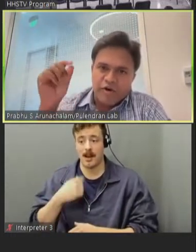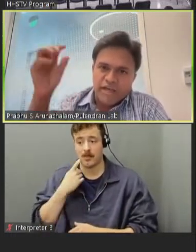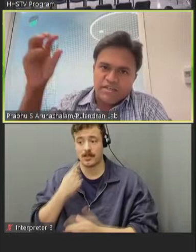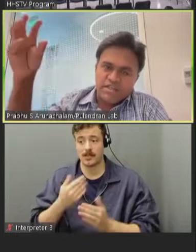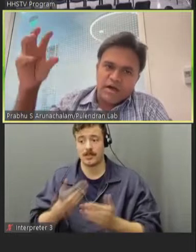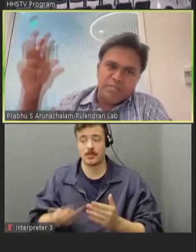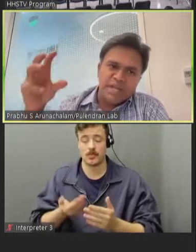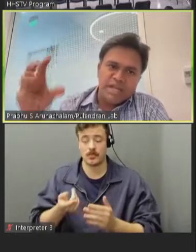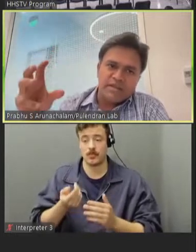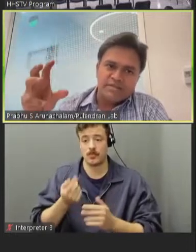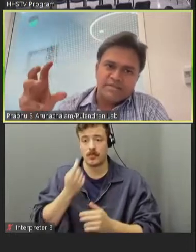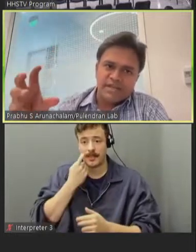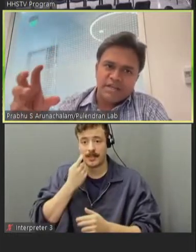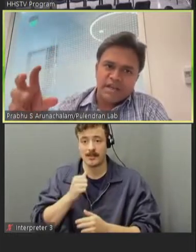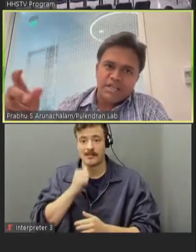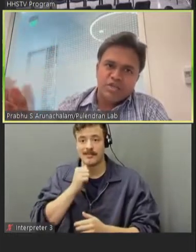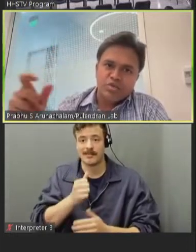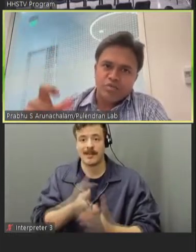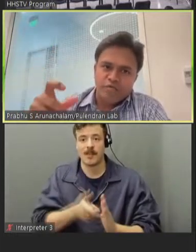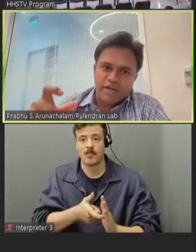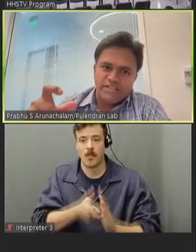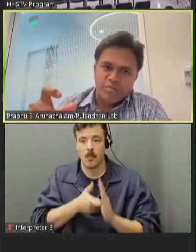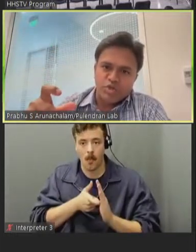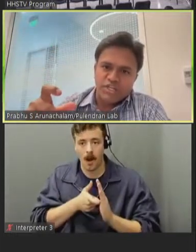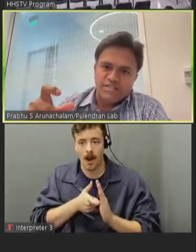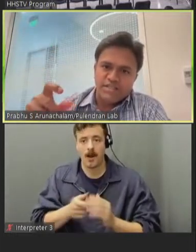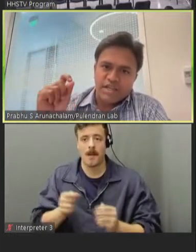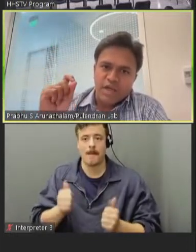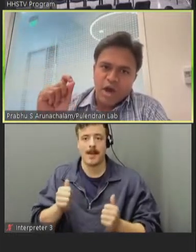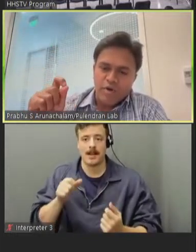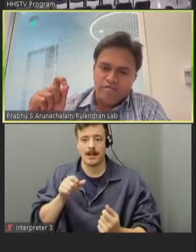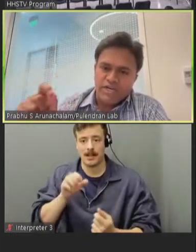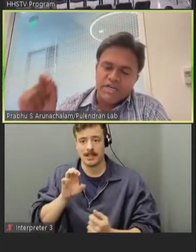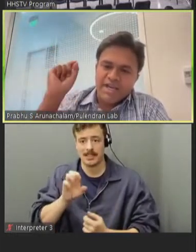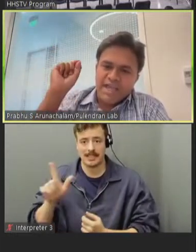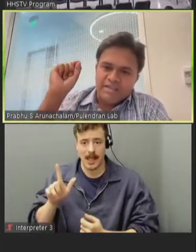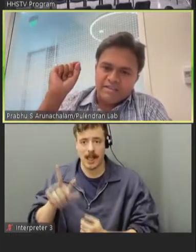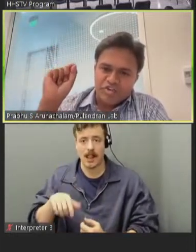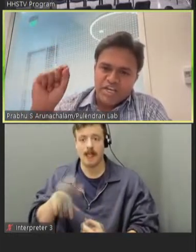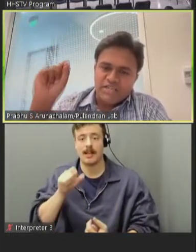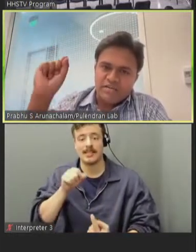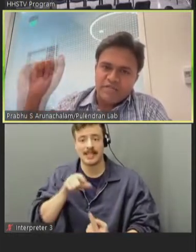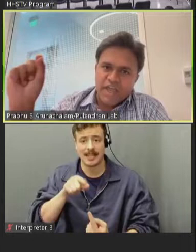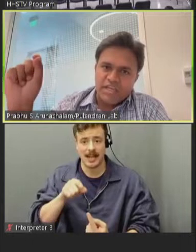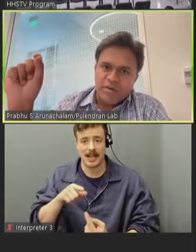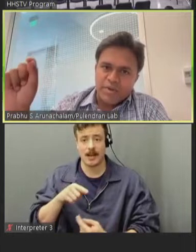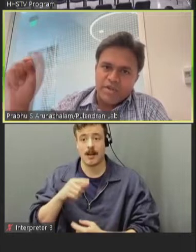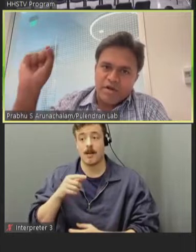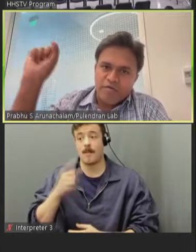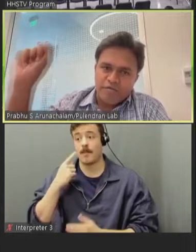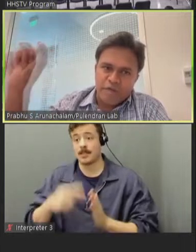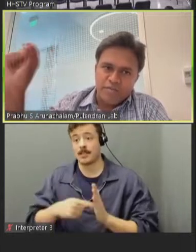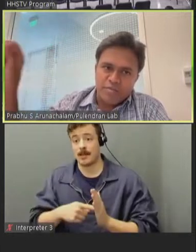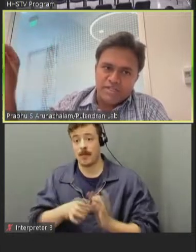TLR-mediated signaling for its immunogenicity. However, the release of ATP from the muscle,